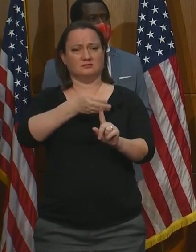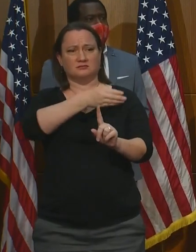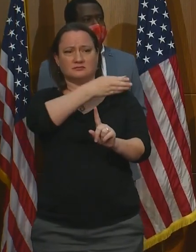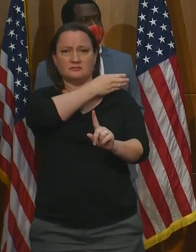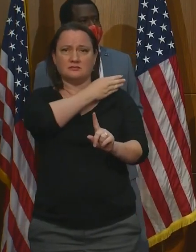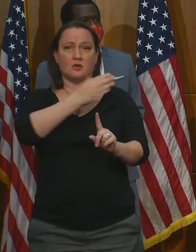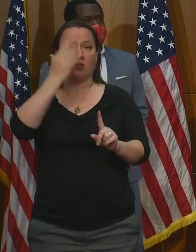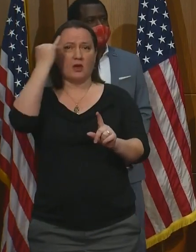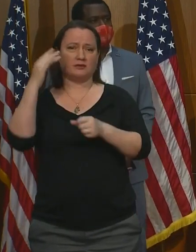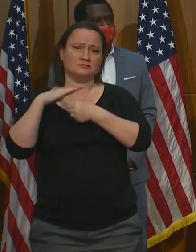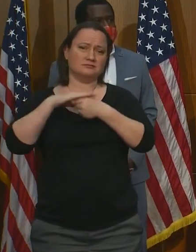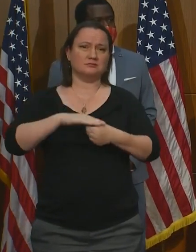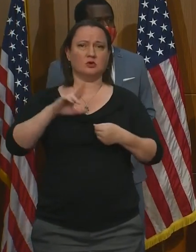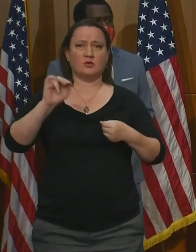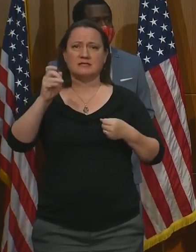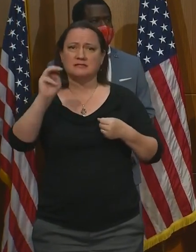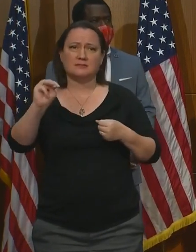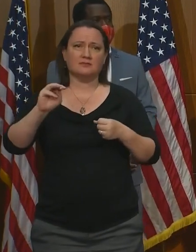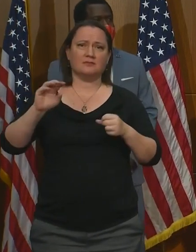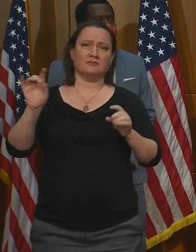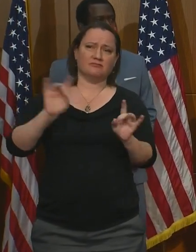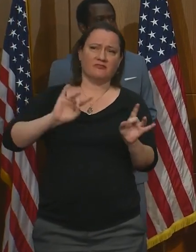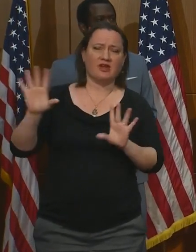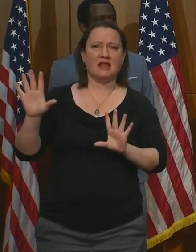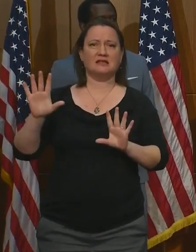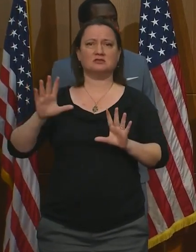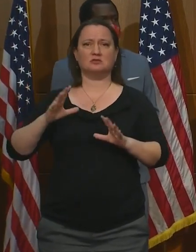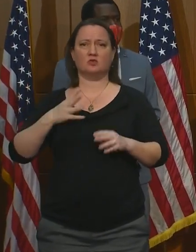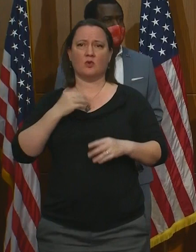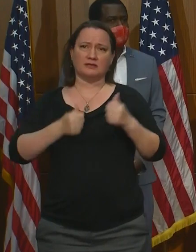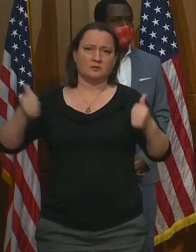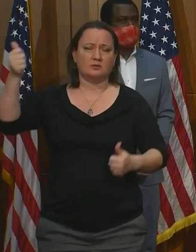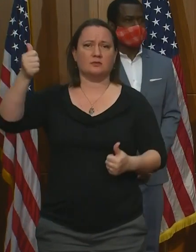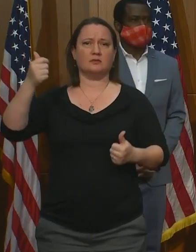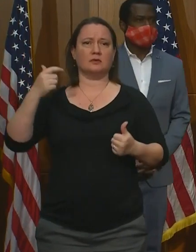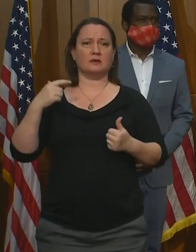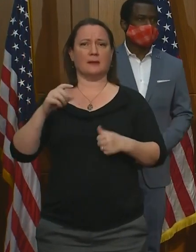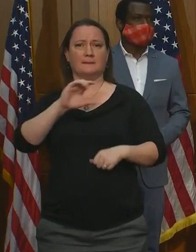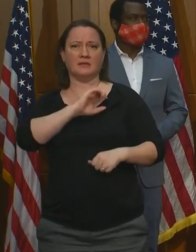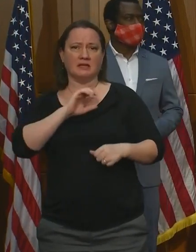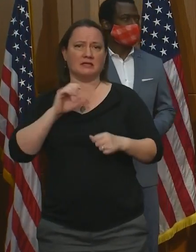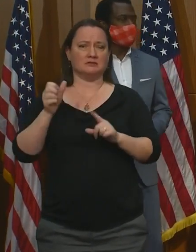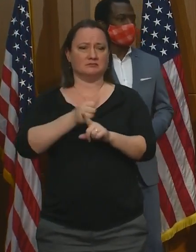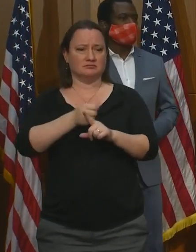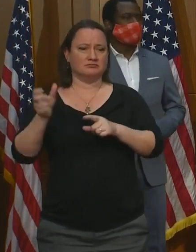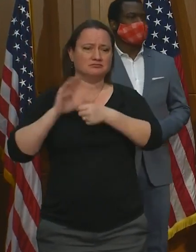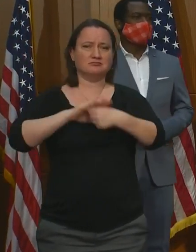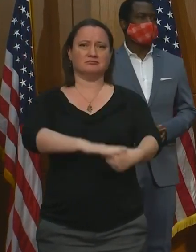SO MANY OTHER PEOPLE AT THE HANDS OF OPPRESSION AND RACISM